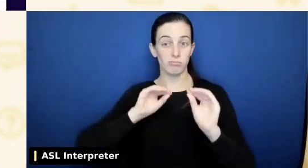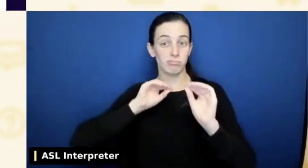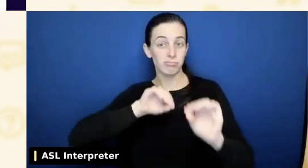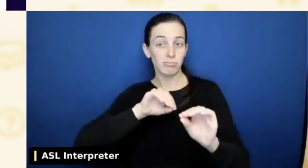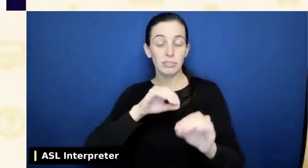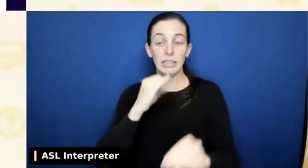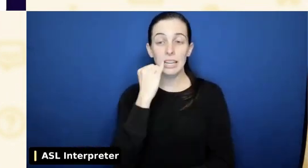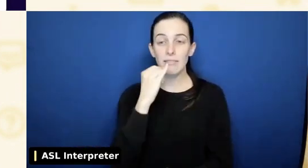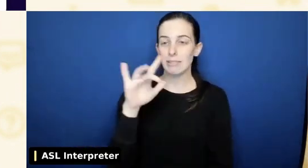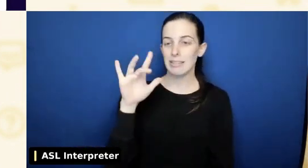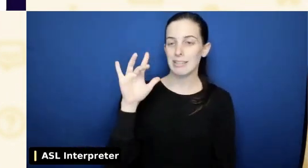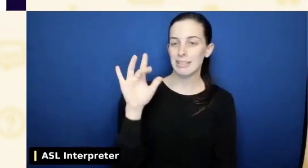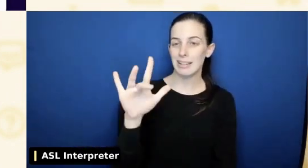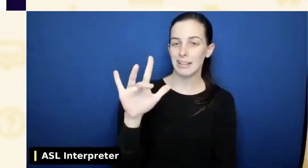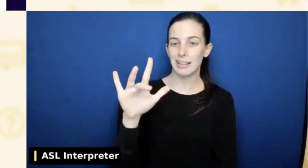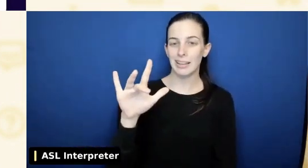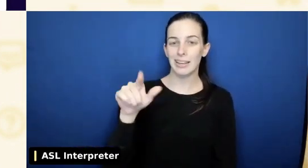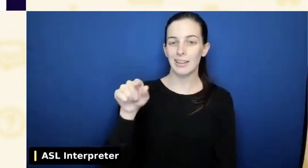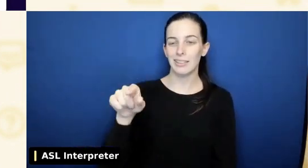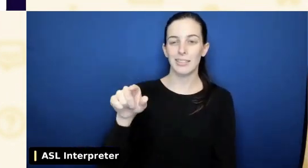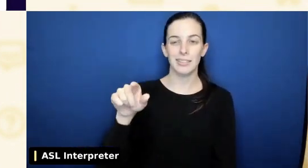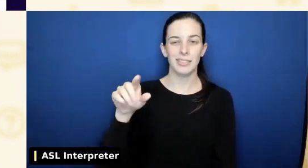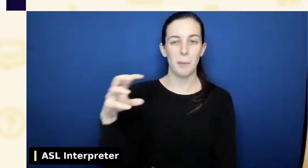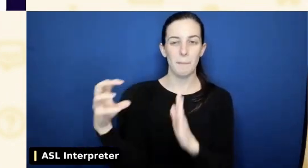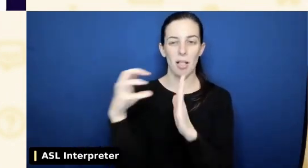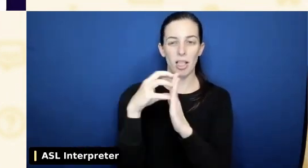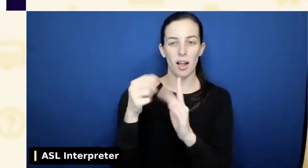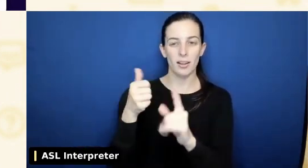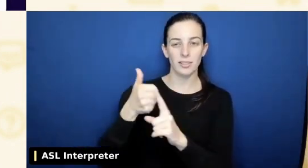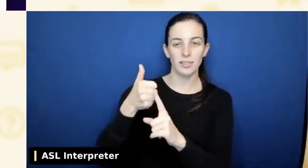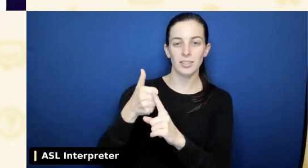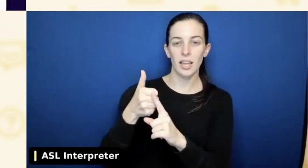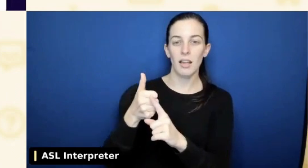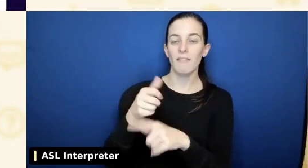on the form block, I get some settings here.